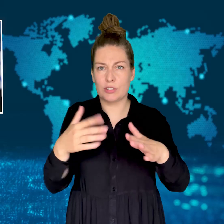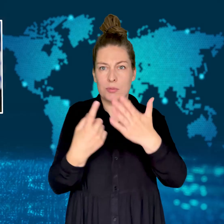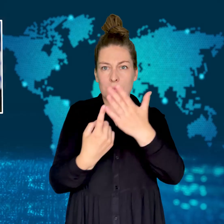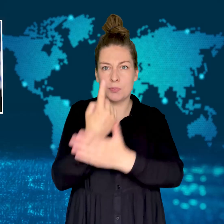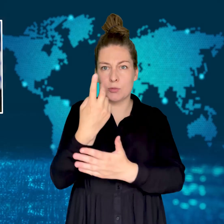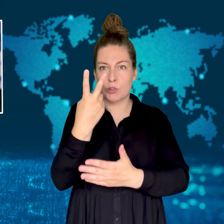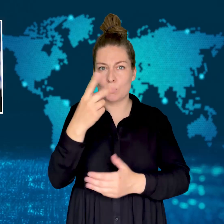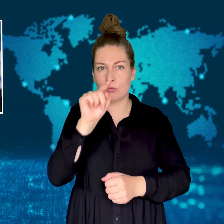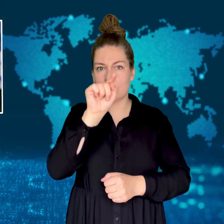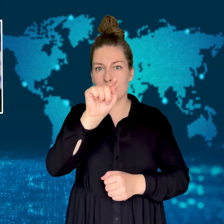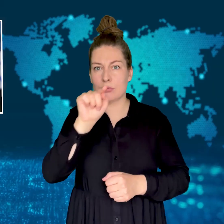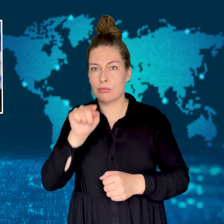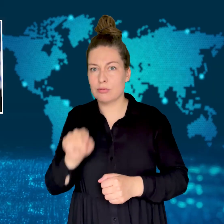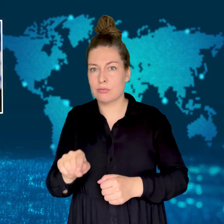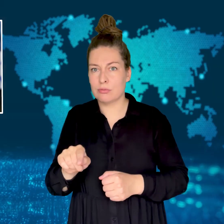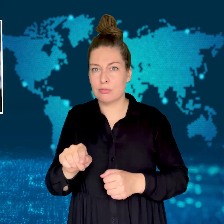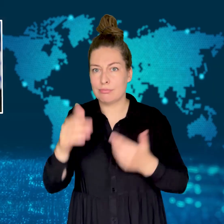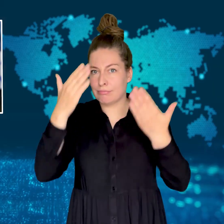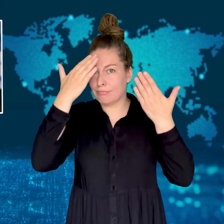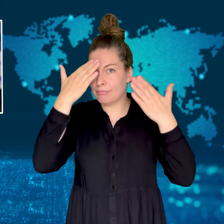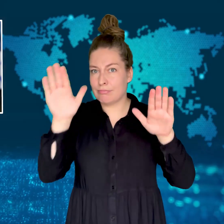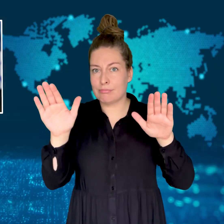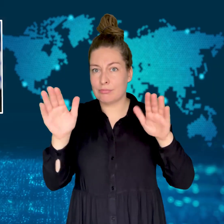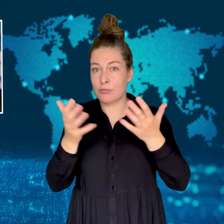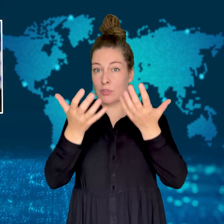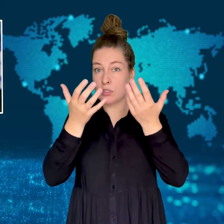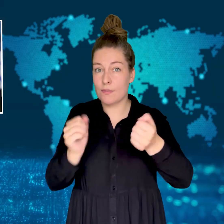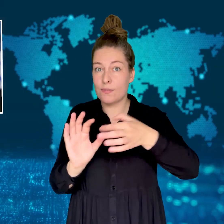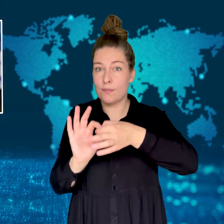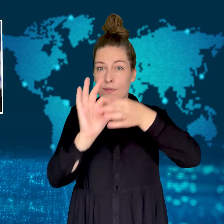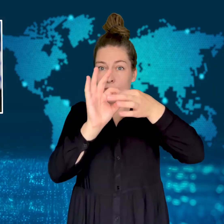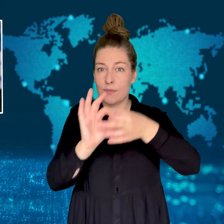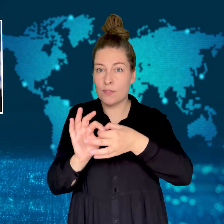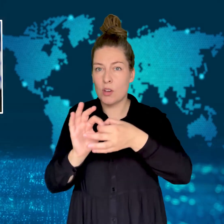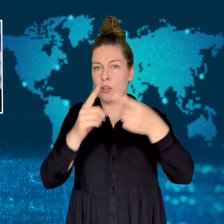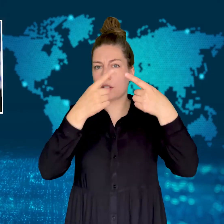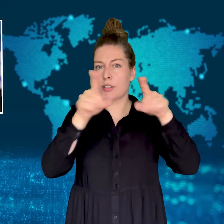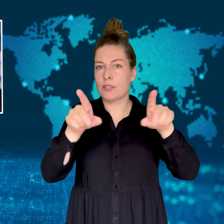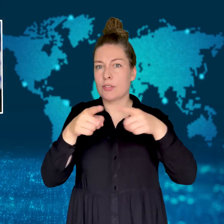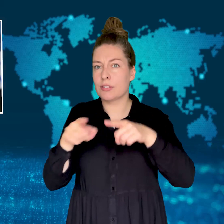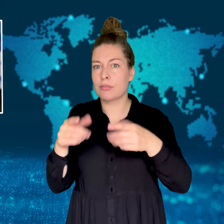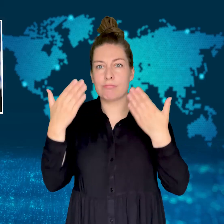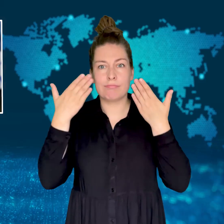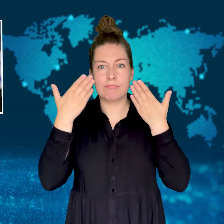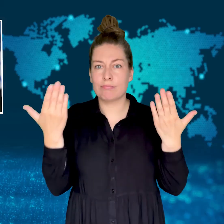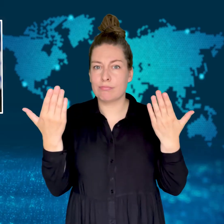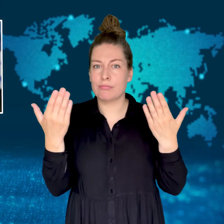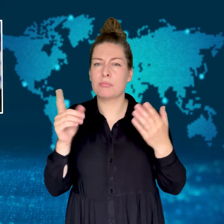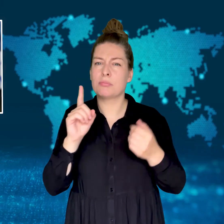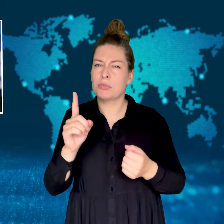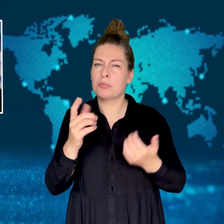but both fires are being considered "suspicious."